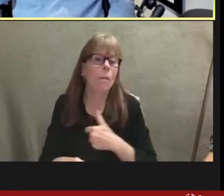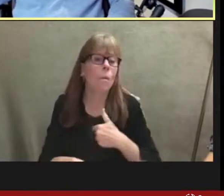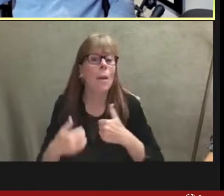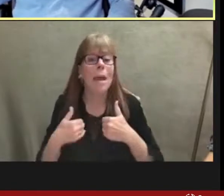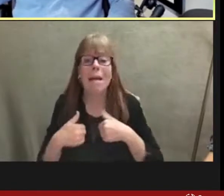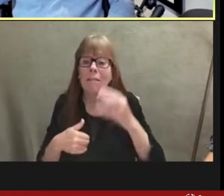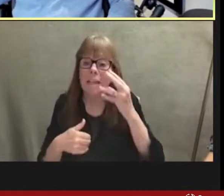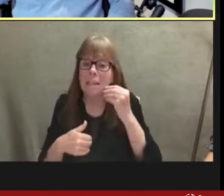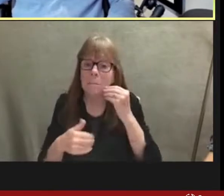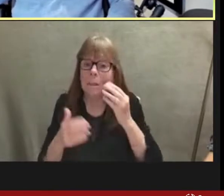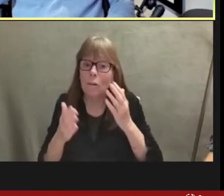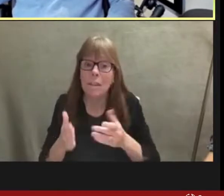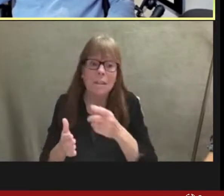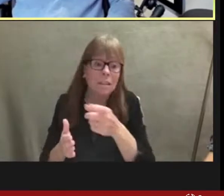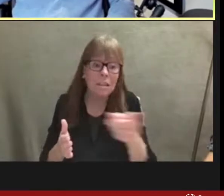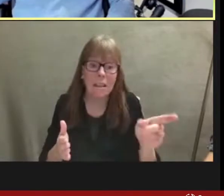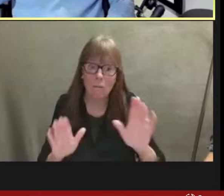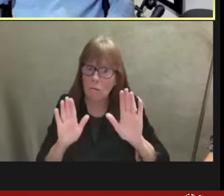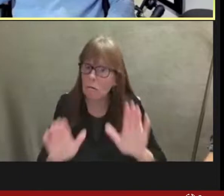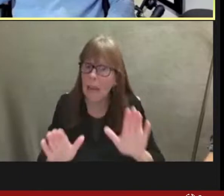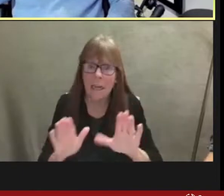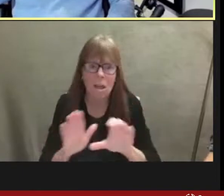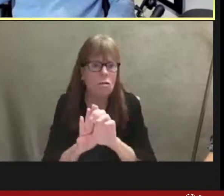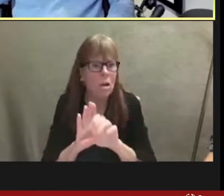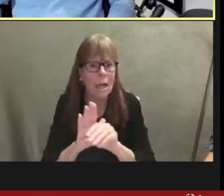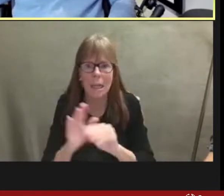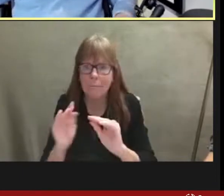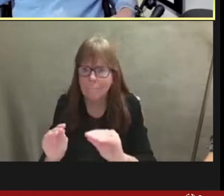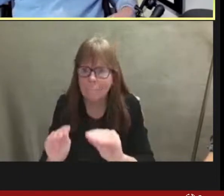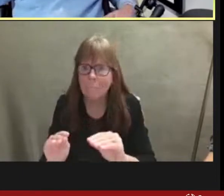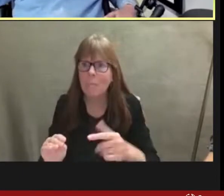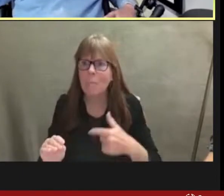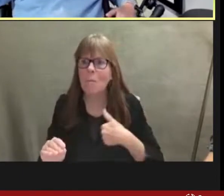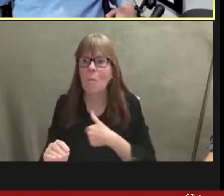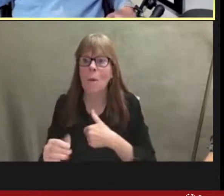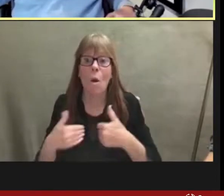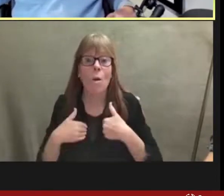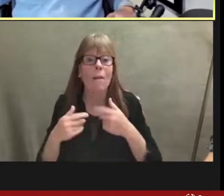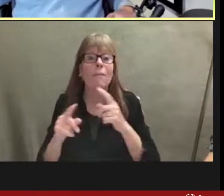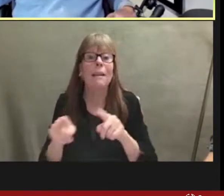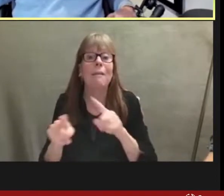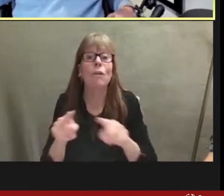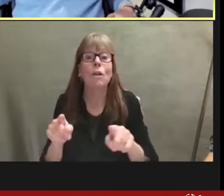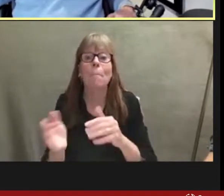curricula. In fact, we already have pockets of progressive medical schools that have already